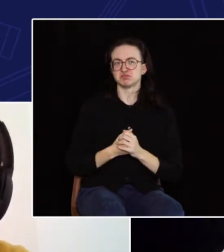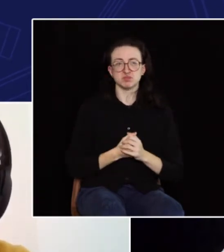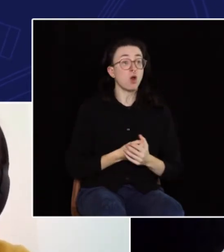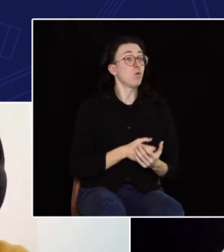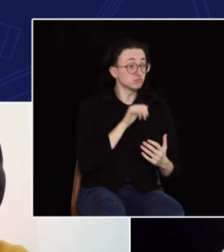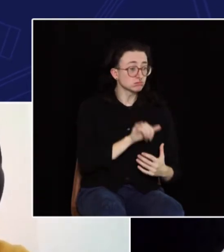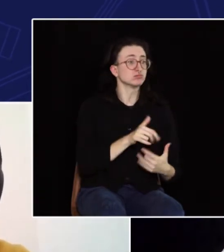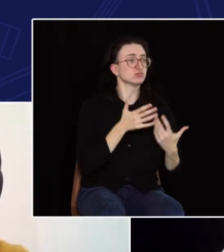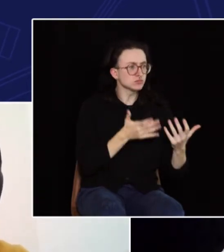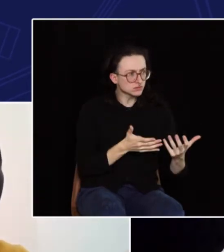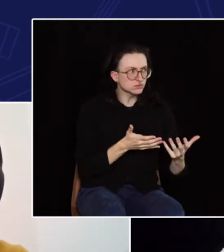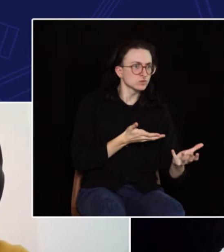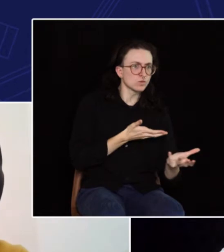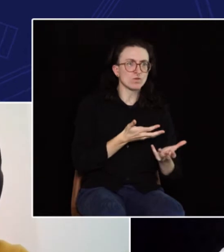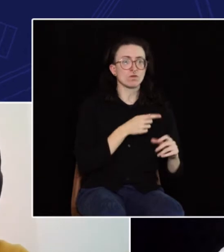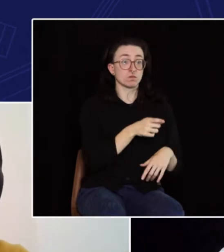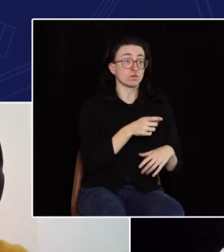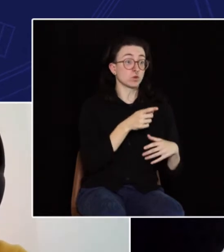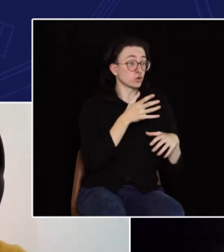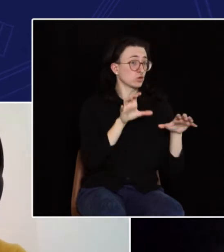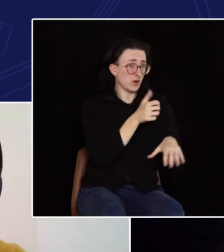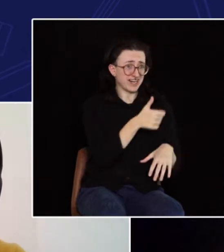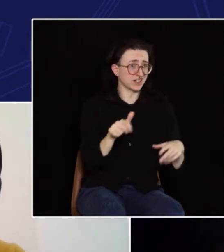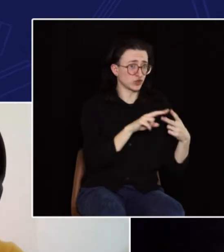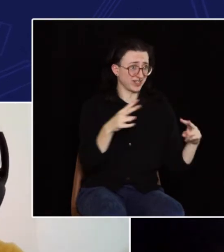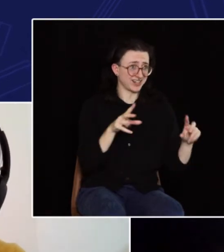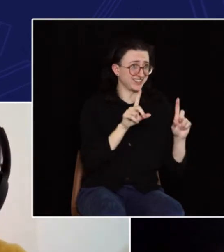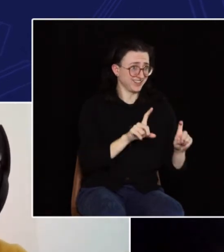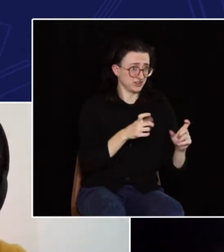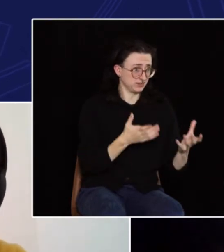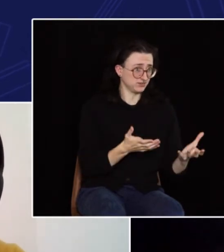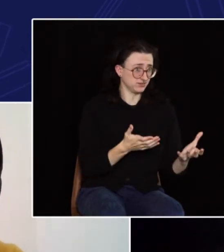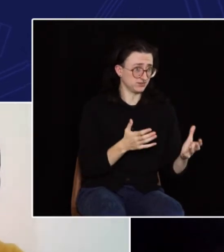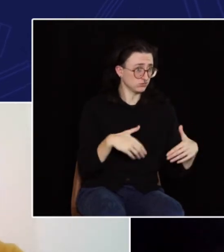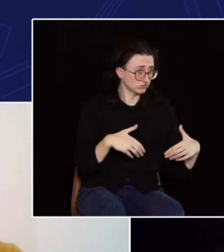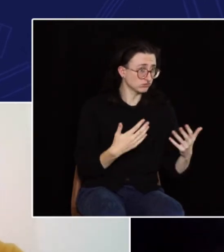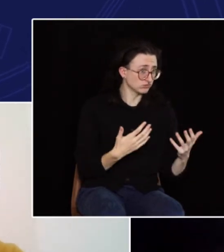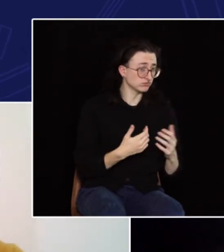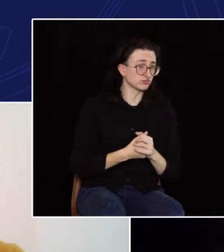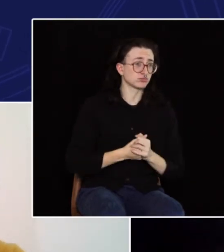[DR. CHIANG:] So -- Okay, so... So did you do any genetic testing for this?